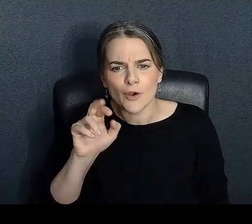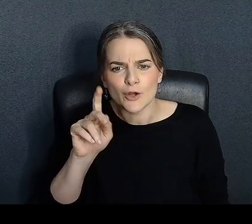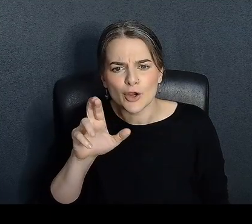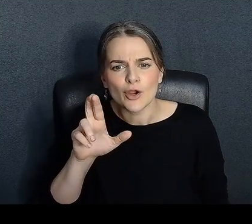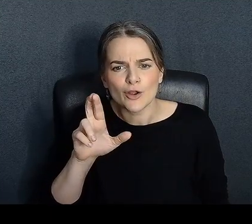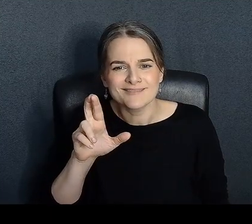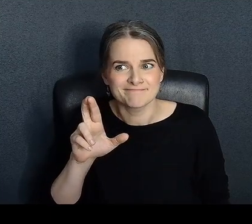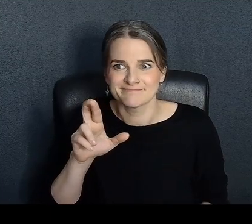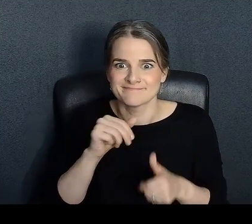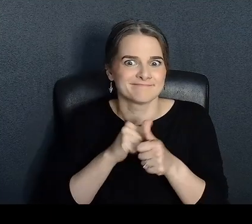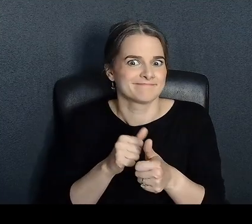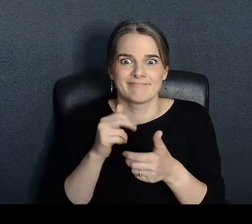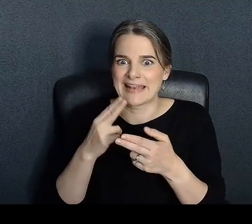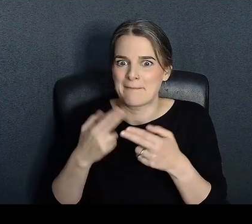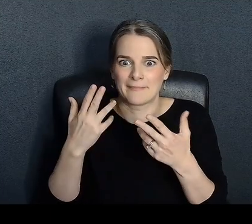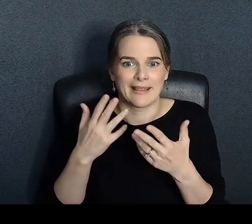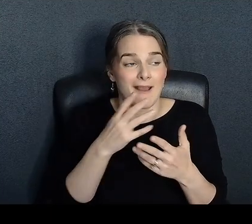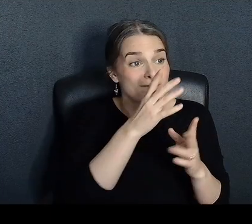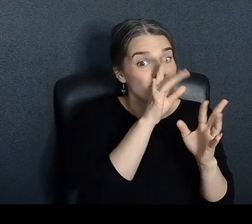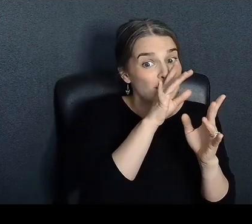It converts a voice to text.